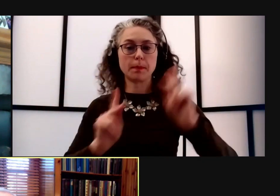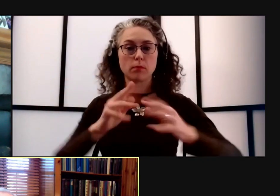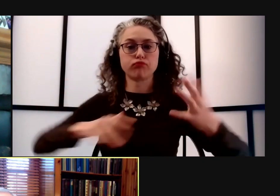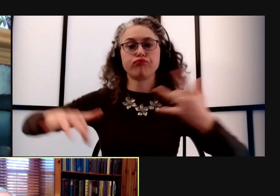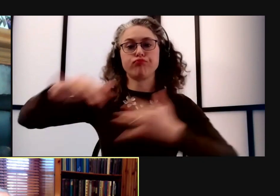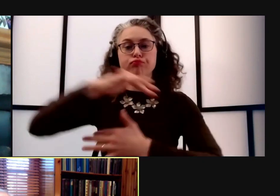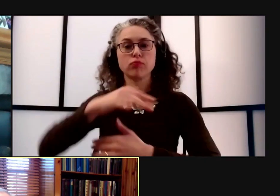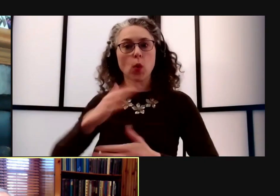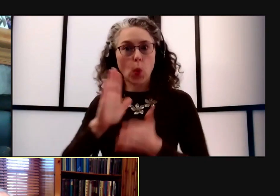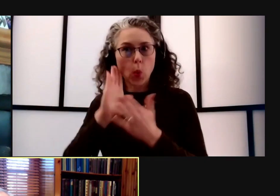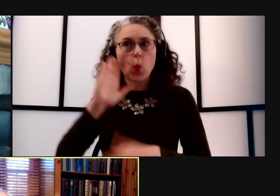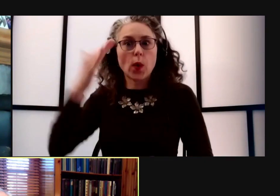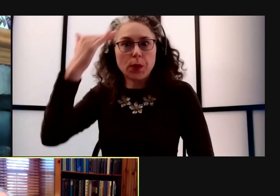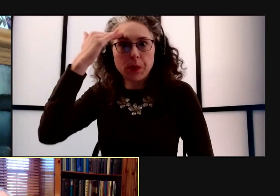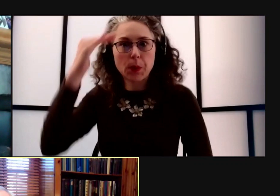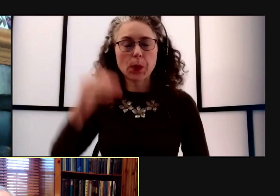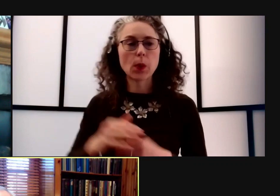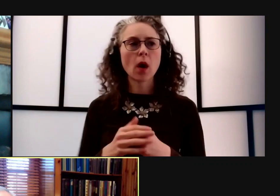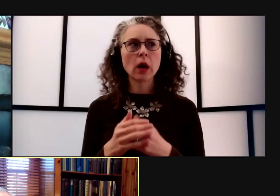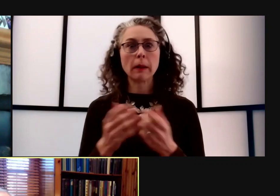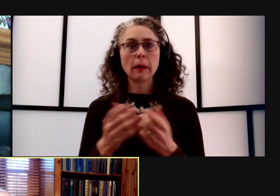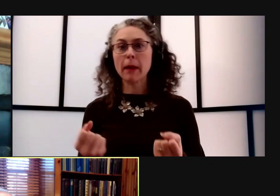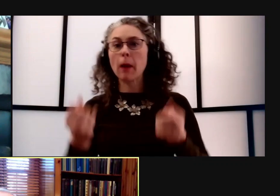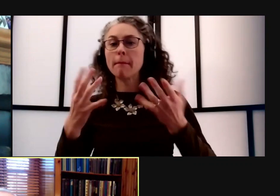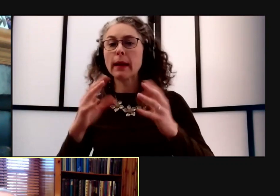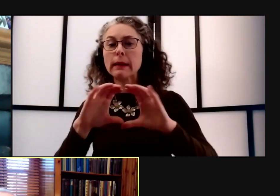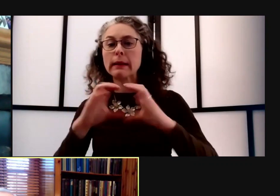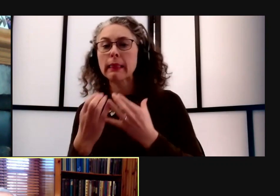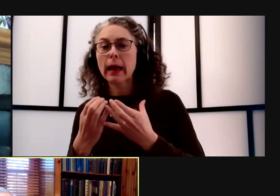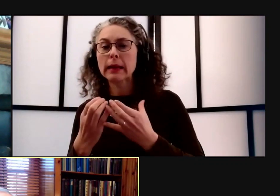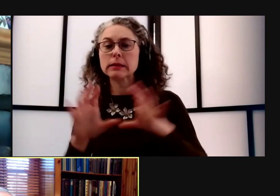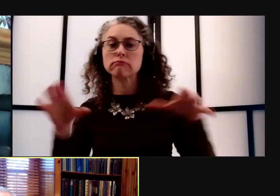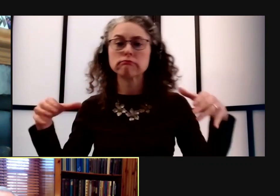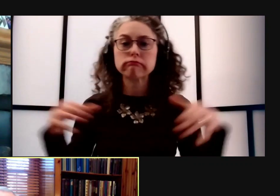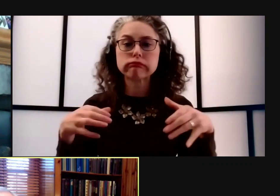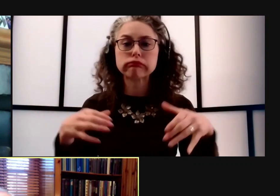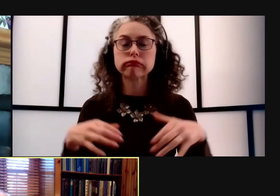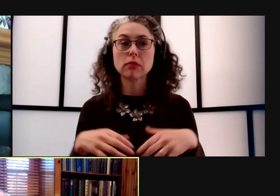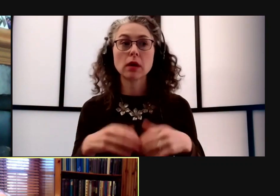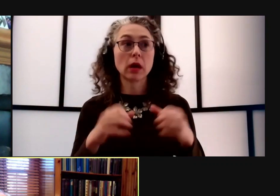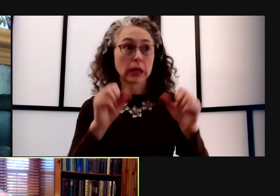how large classes we can have or not having the fall, we're gonna know whether we can use the big house in the fall.